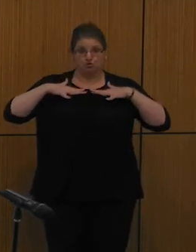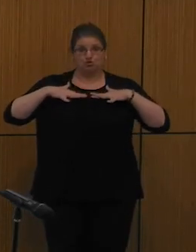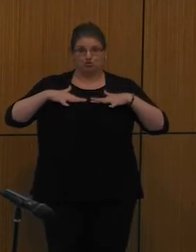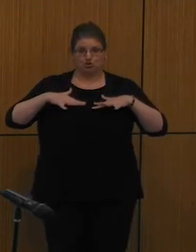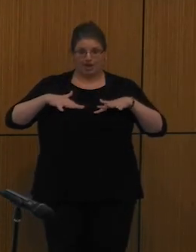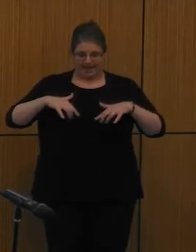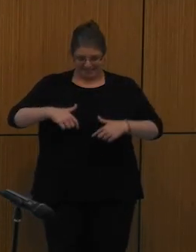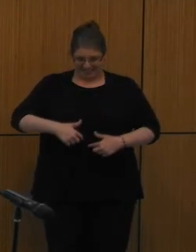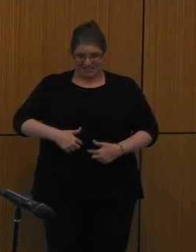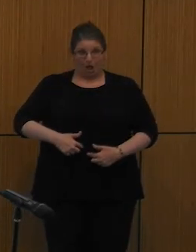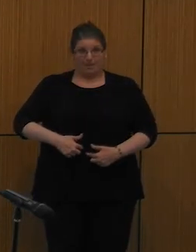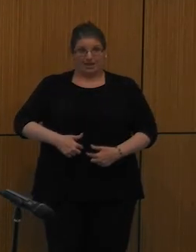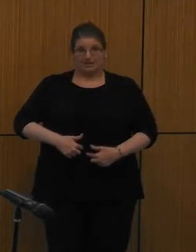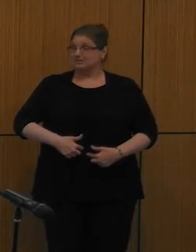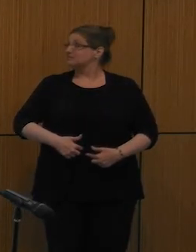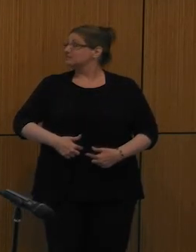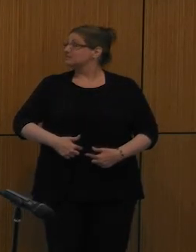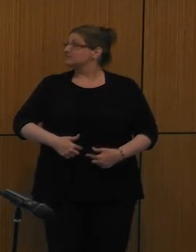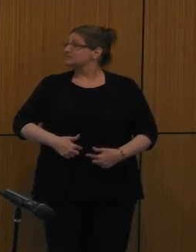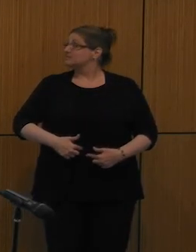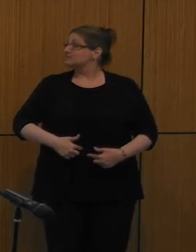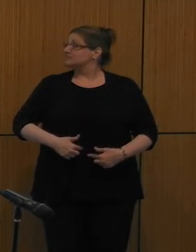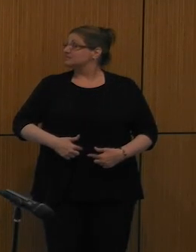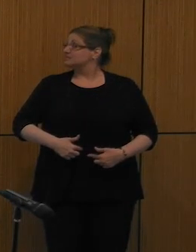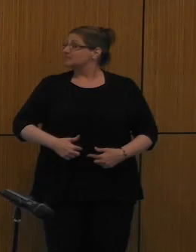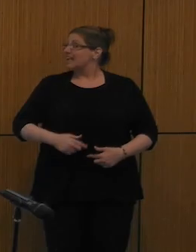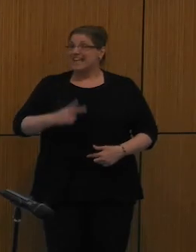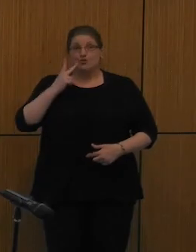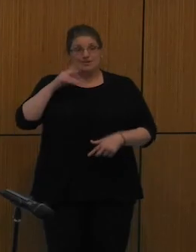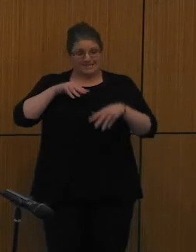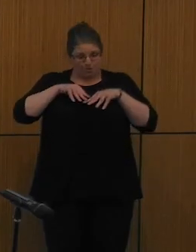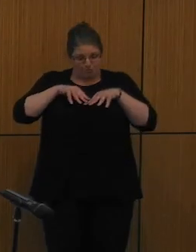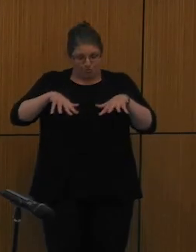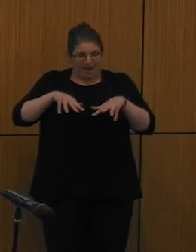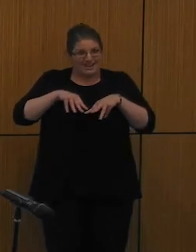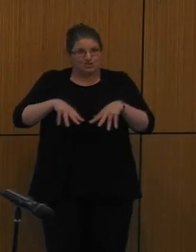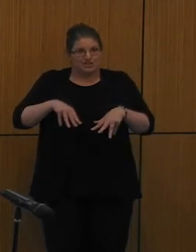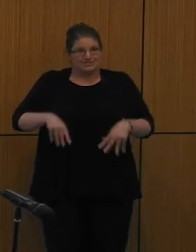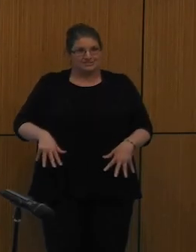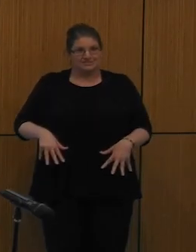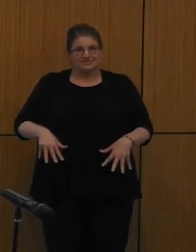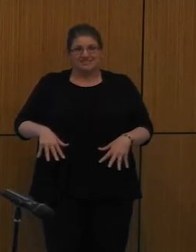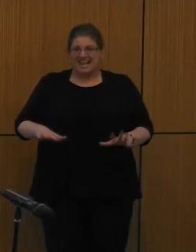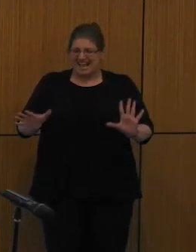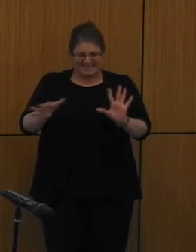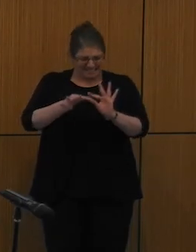And you can see all of the the branches that it has. Right? It's connected to almost every organ system